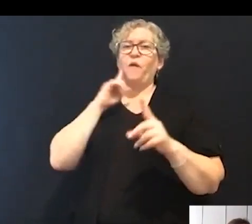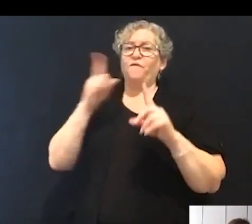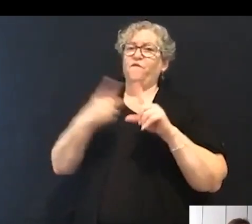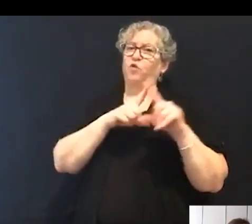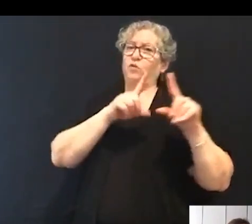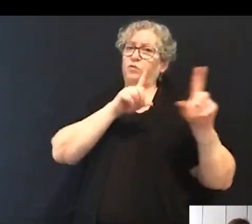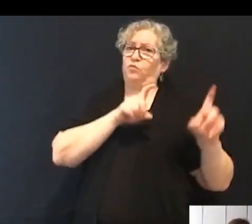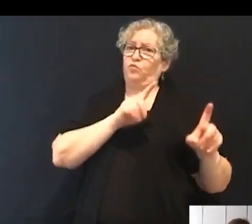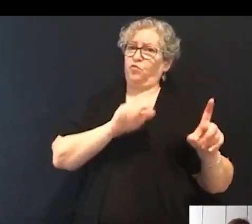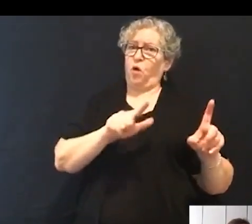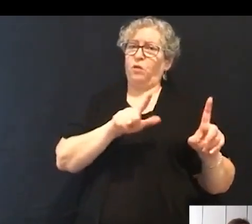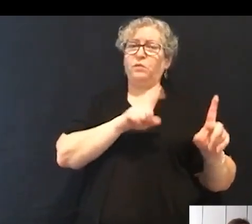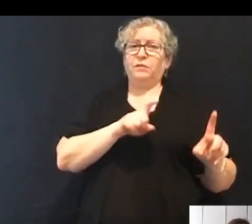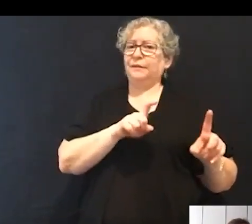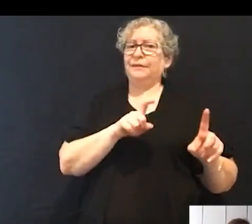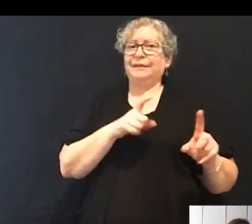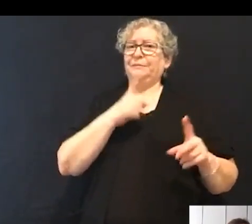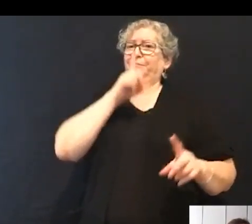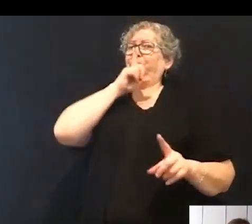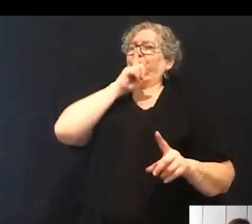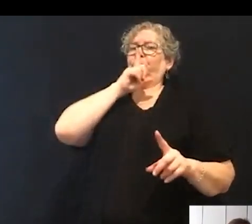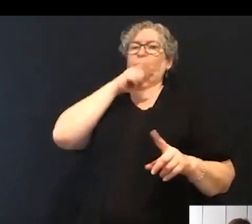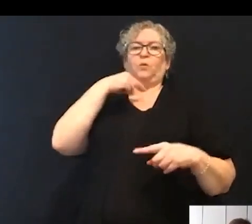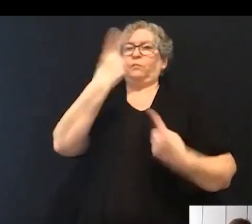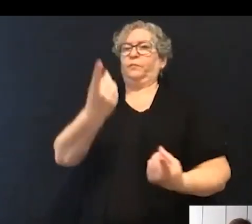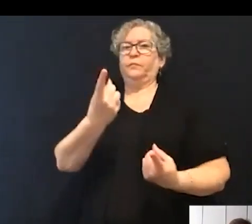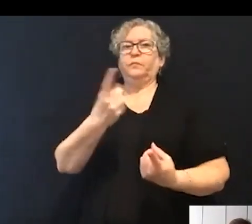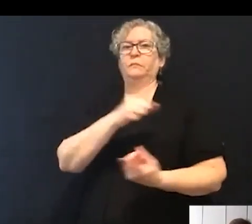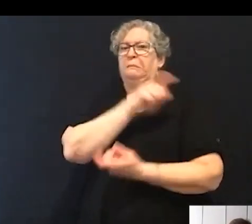don't claim to have the exact dose and the dosing interval.